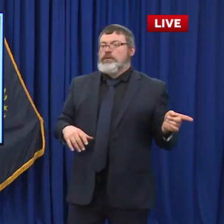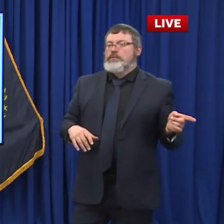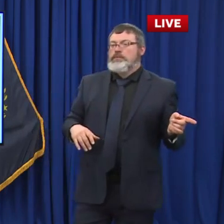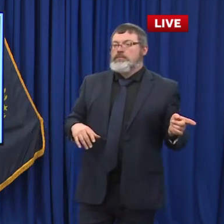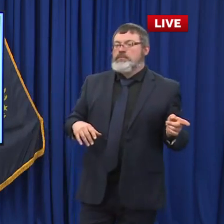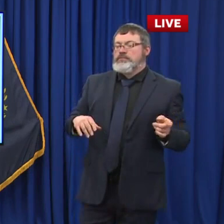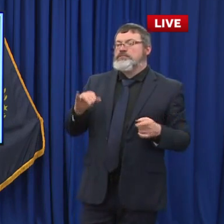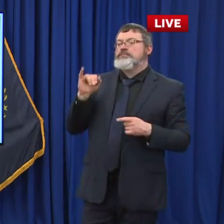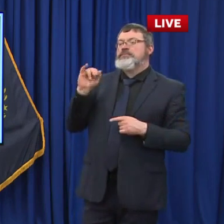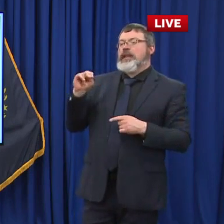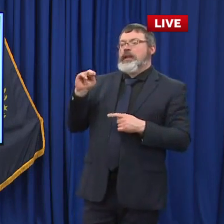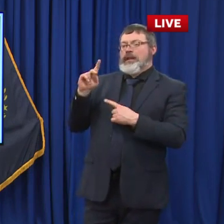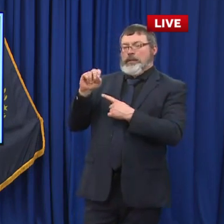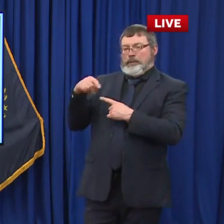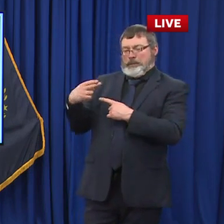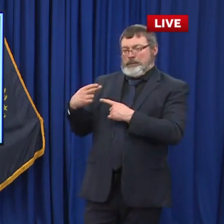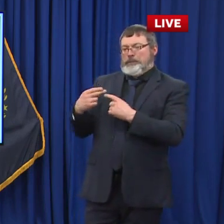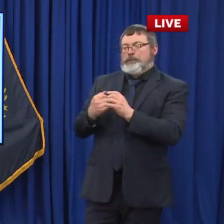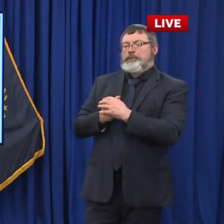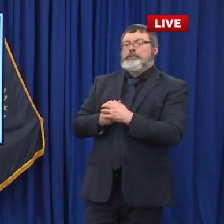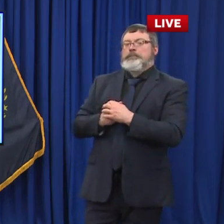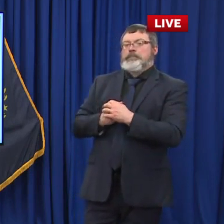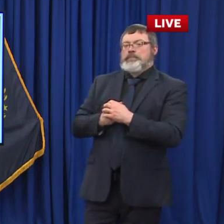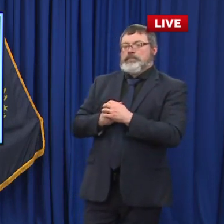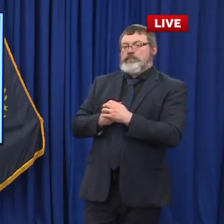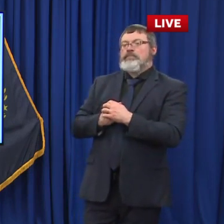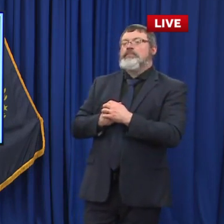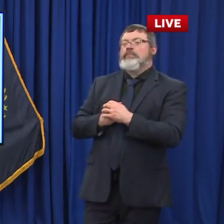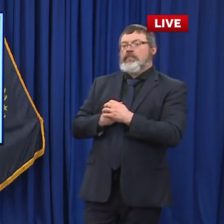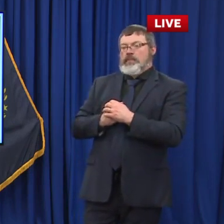THE NEXT QUESTION COMES FROM NANCY WEST WITH IN-DEPTH AND H FANCY.